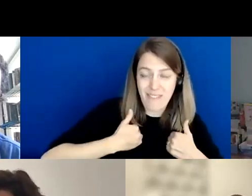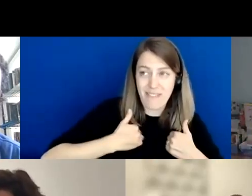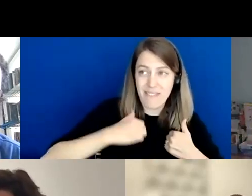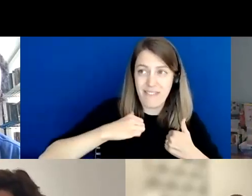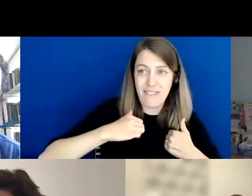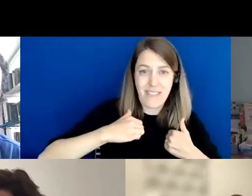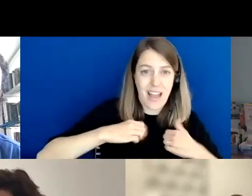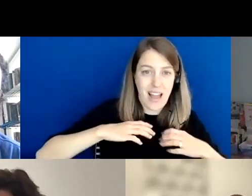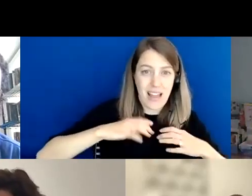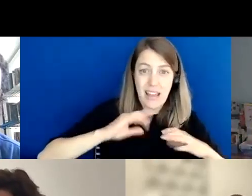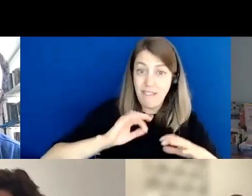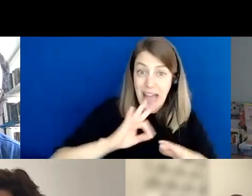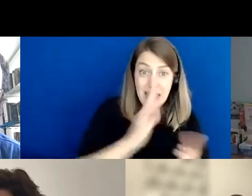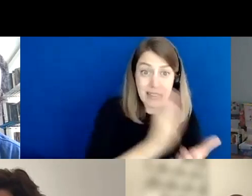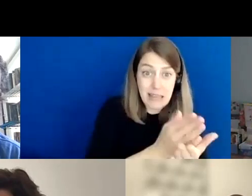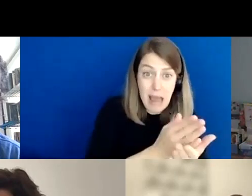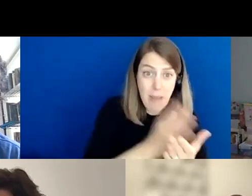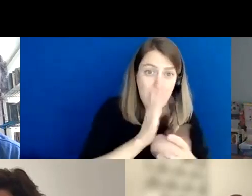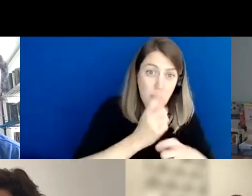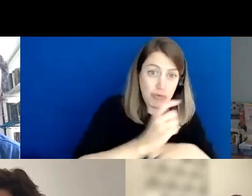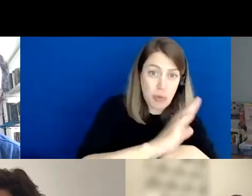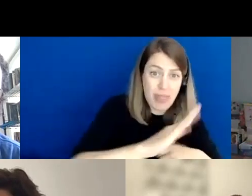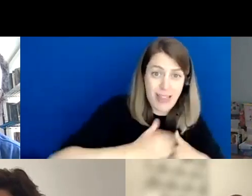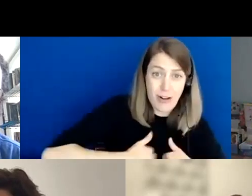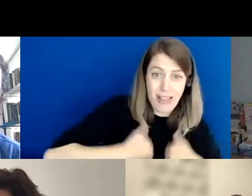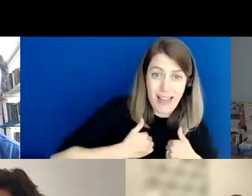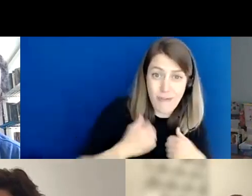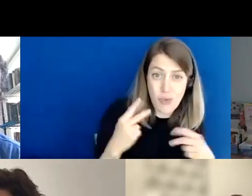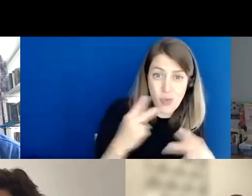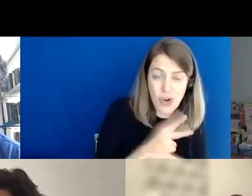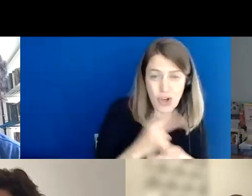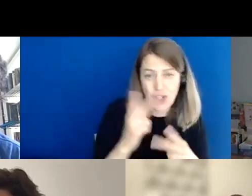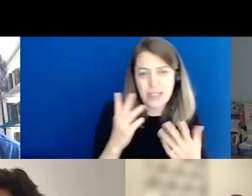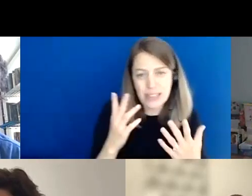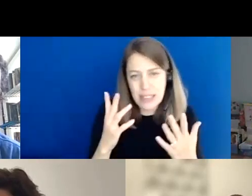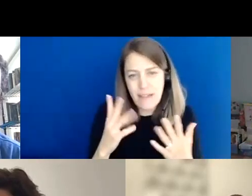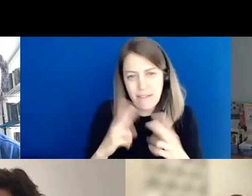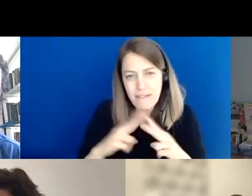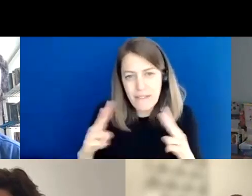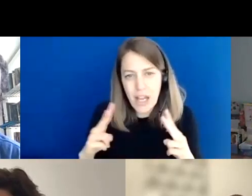I think those are the challenges that we face and